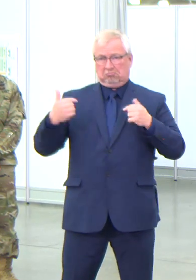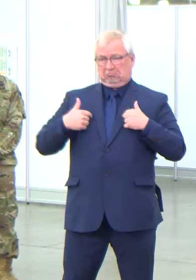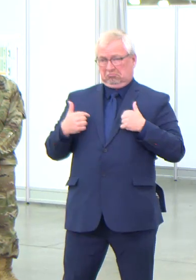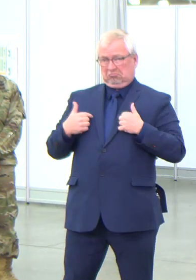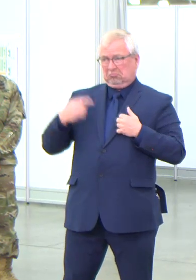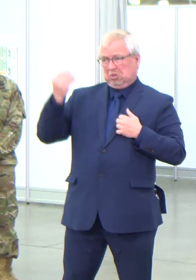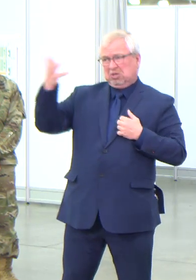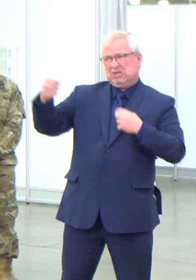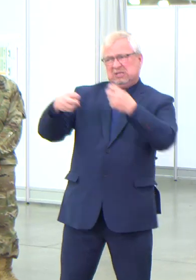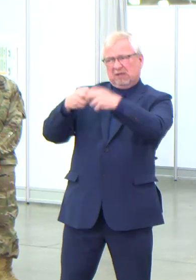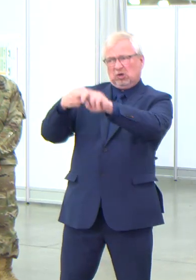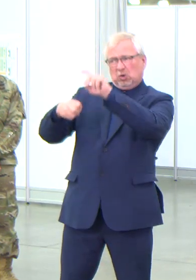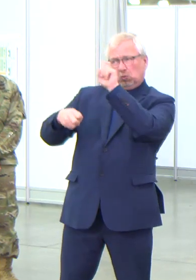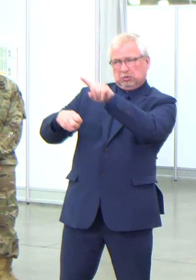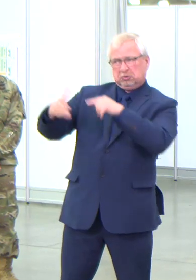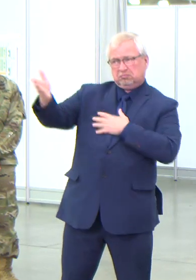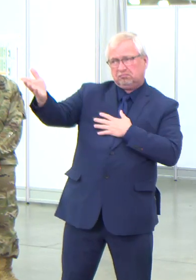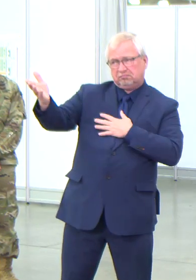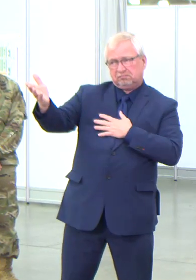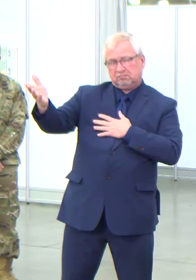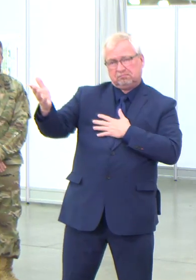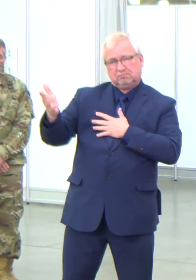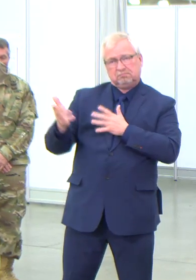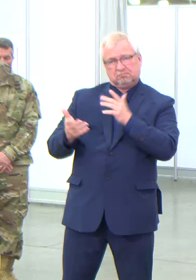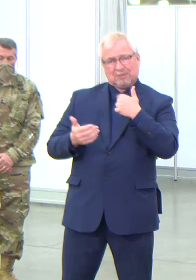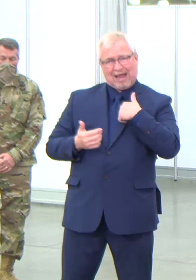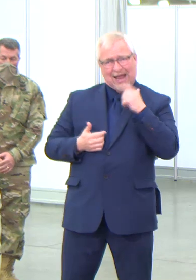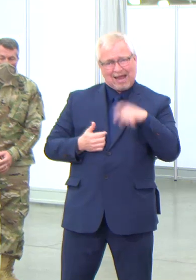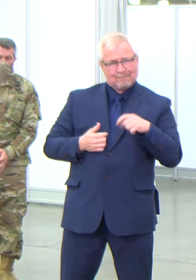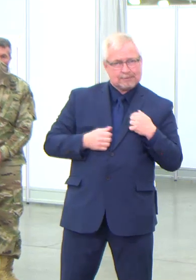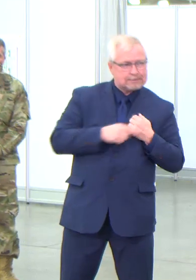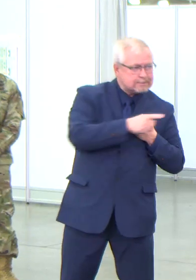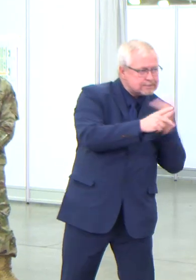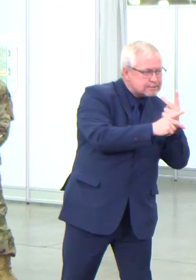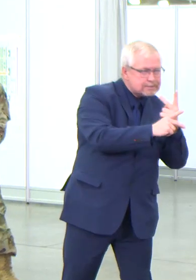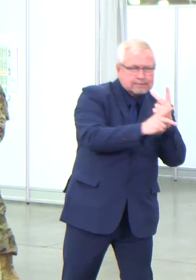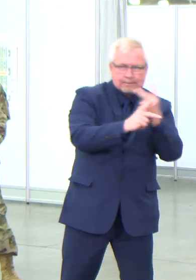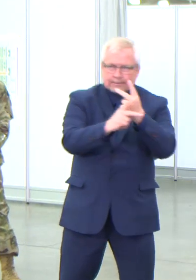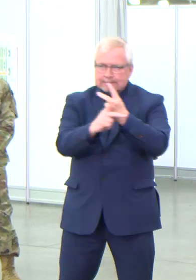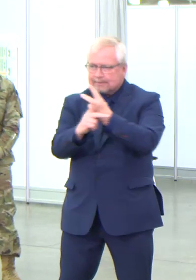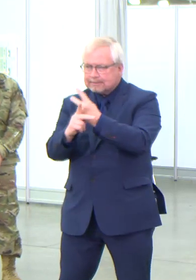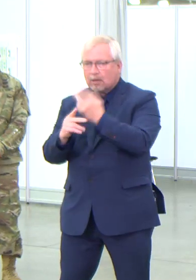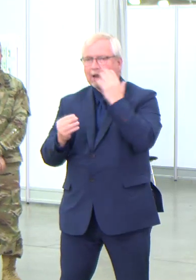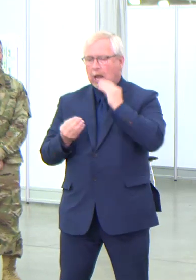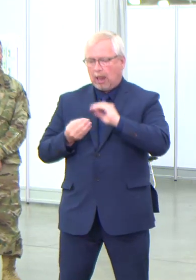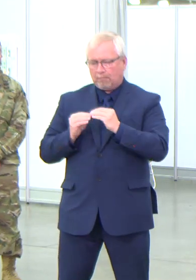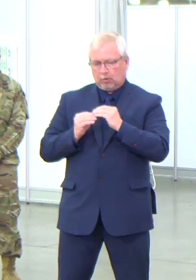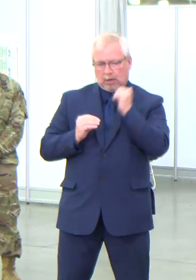question of all. What we've got to do is a lot more testing, and we're going to have to really study the numbers